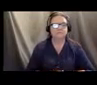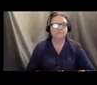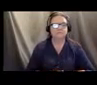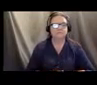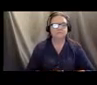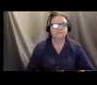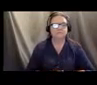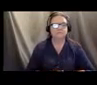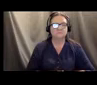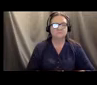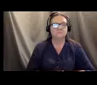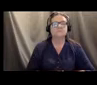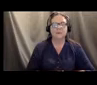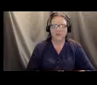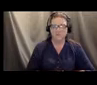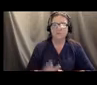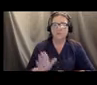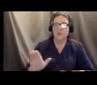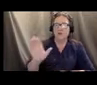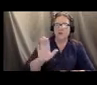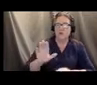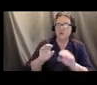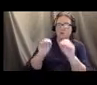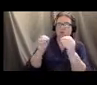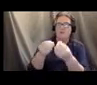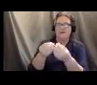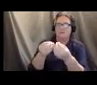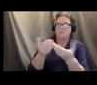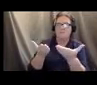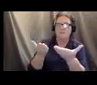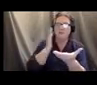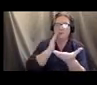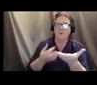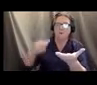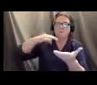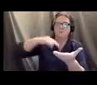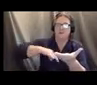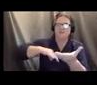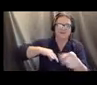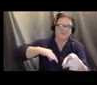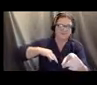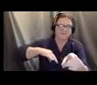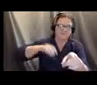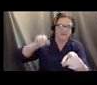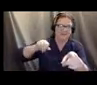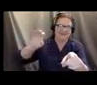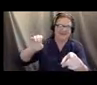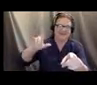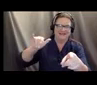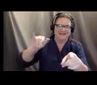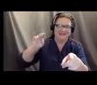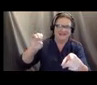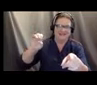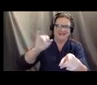Any ways that your own organizations might benefit? Yes, Elaine. I think that's an African proverb.